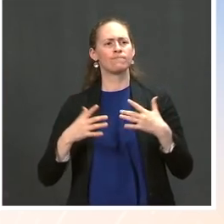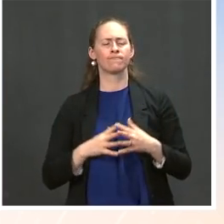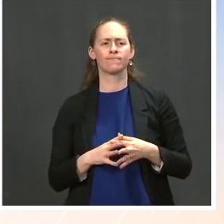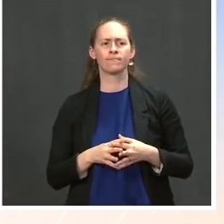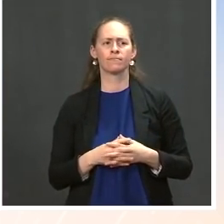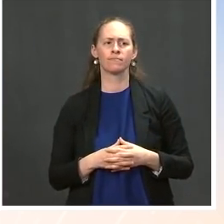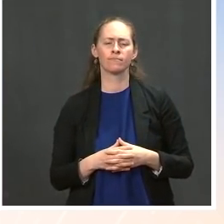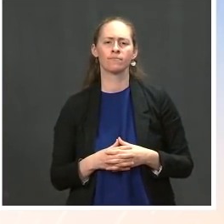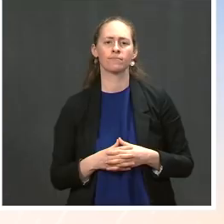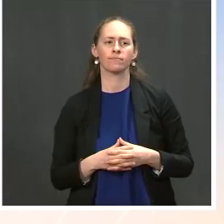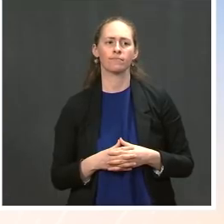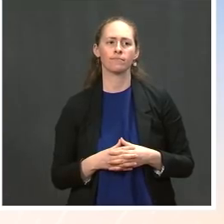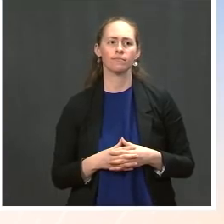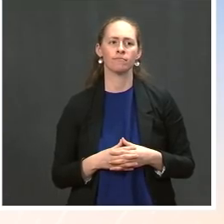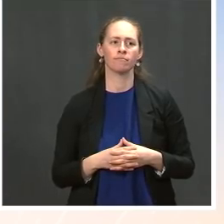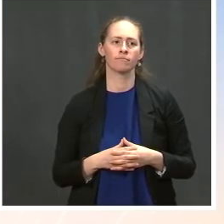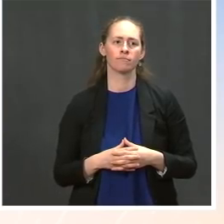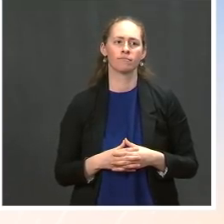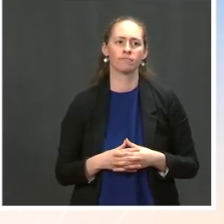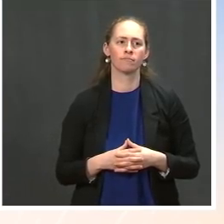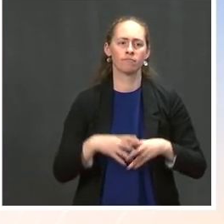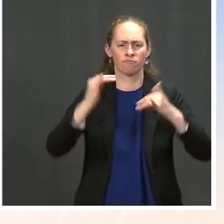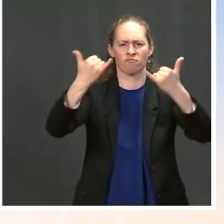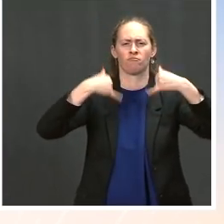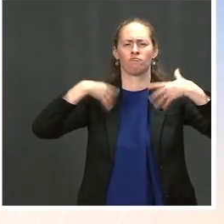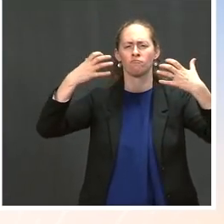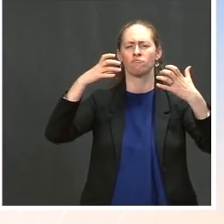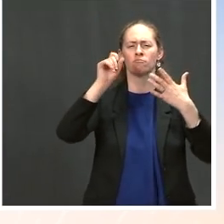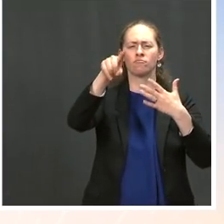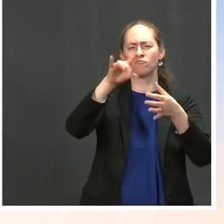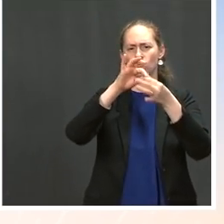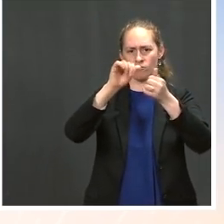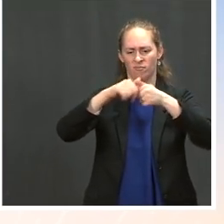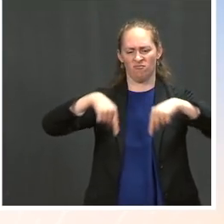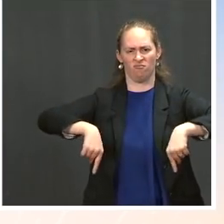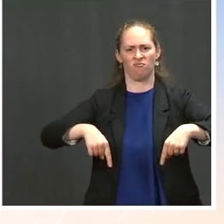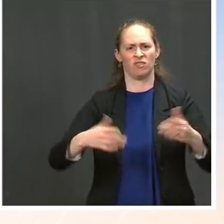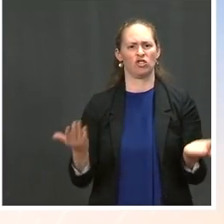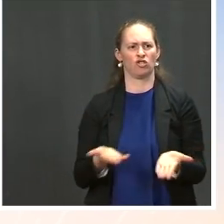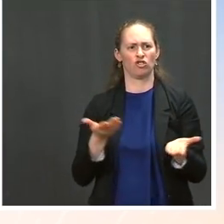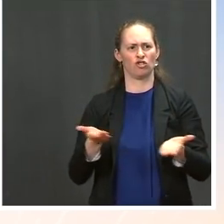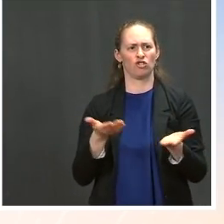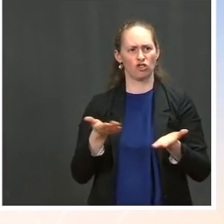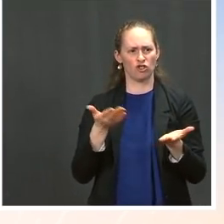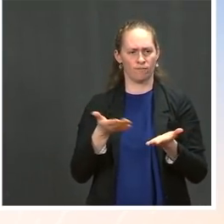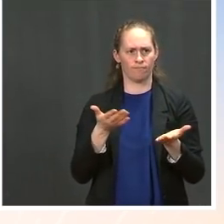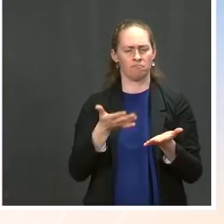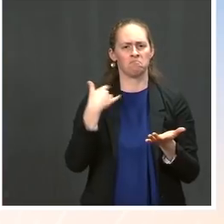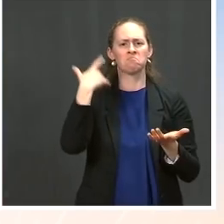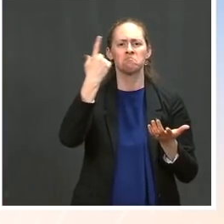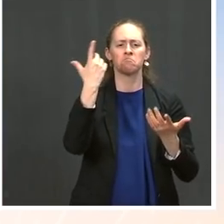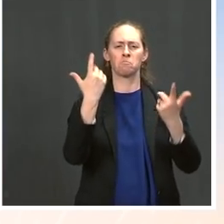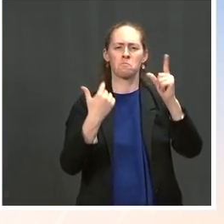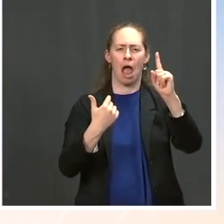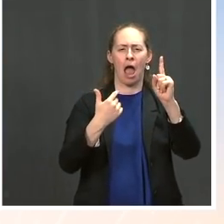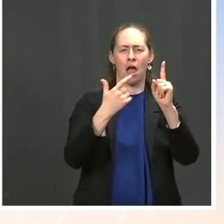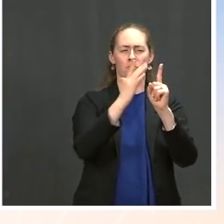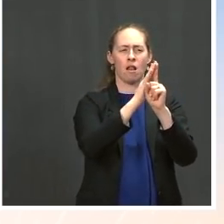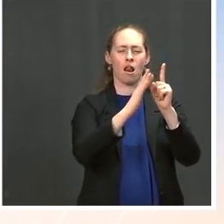On the infrastructure, where -- on a scale of 1 to 10, if you could do that -- does the -- Ms. Psaki: Oh, probably not, but try me. I always love yes-and-no questions.